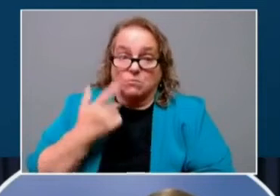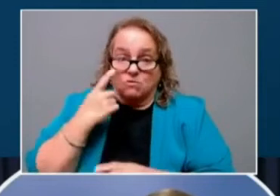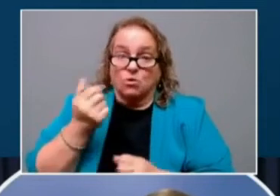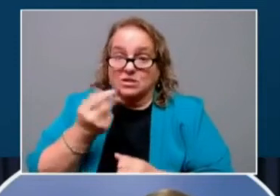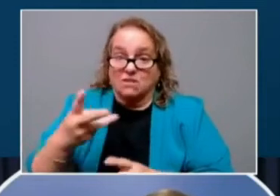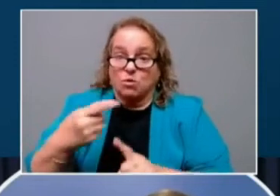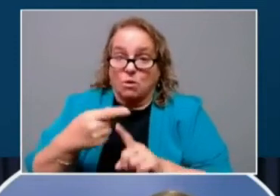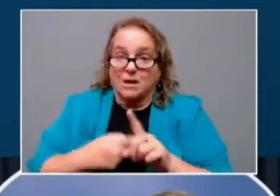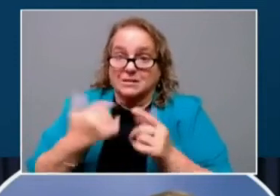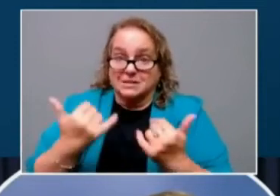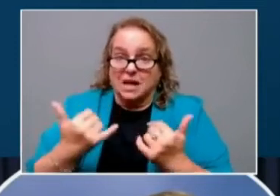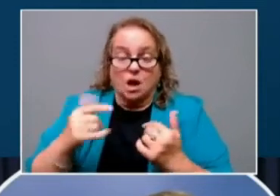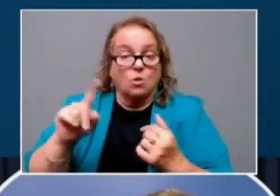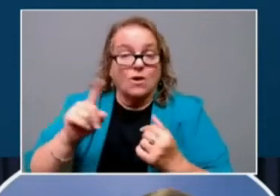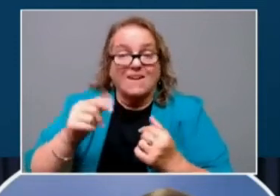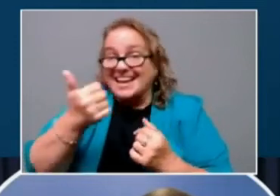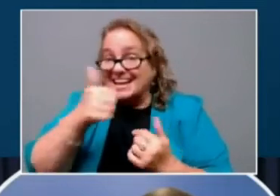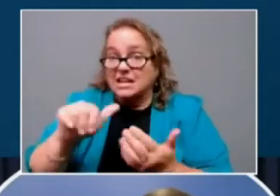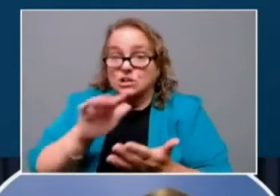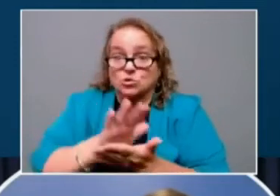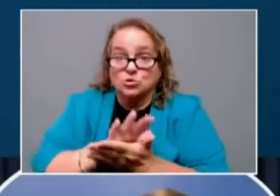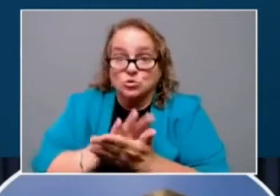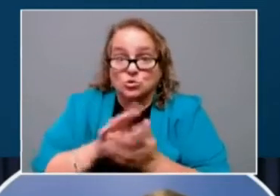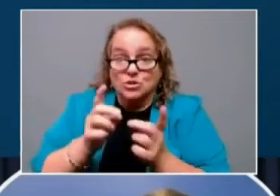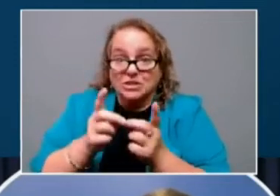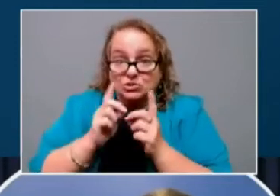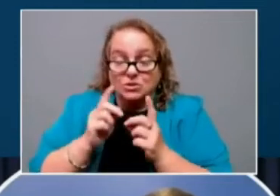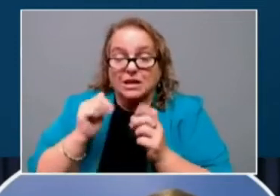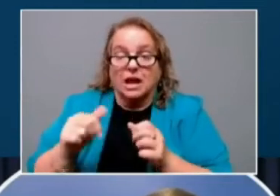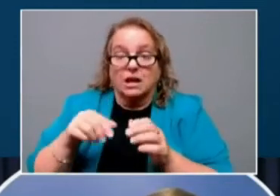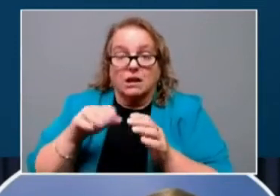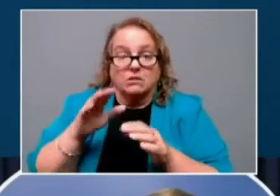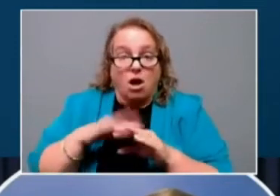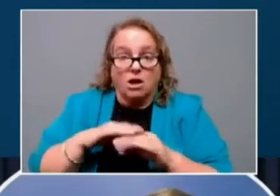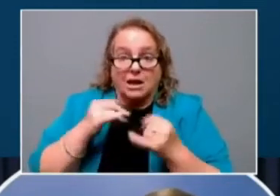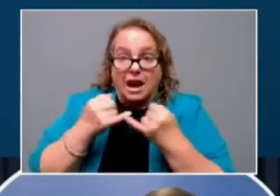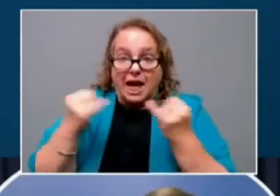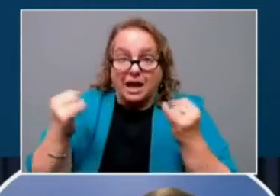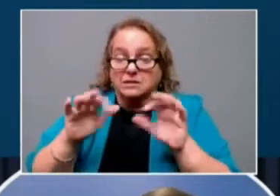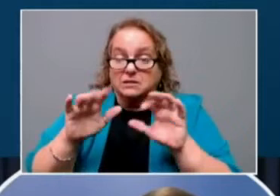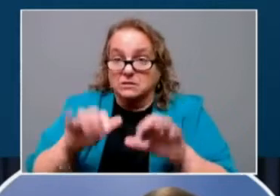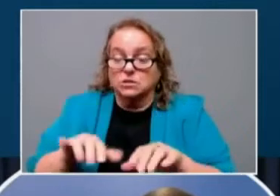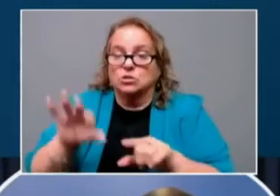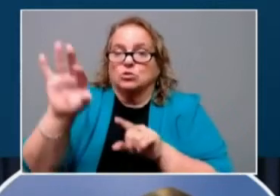district can go online and choose any one of the vendors and get testing done